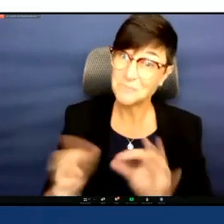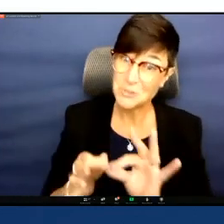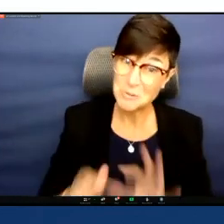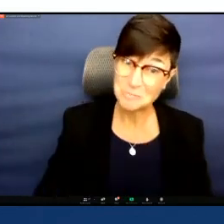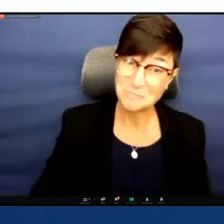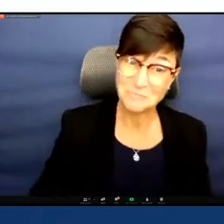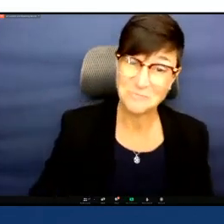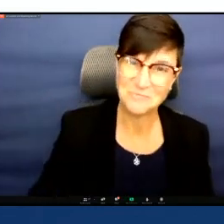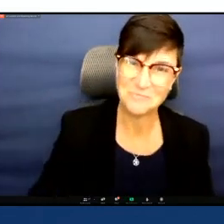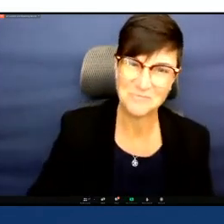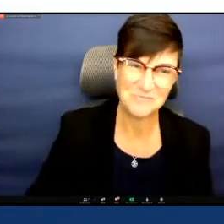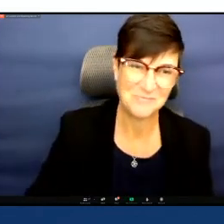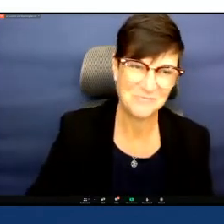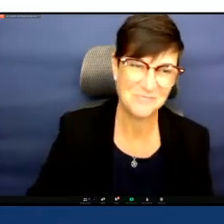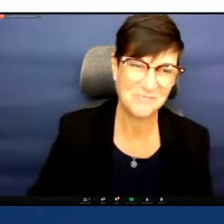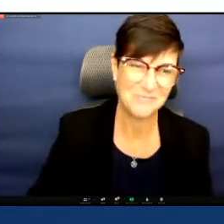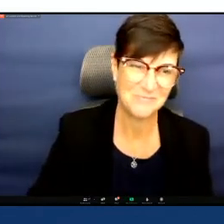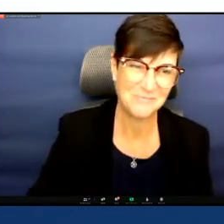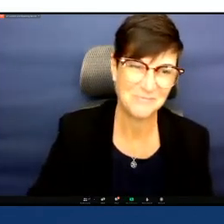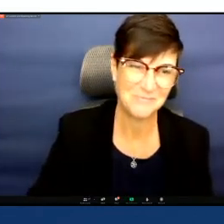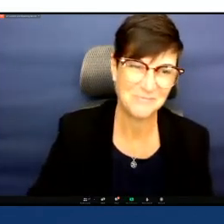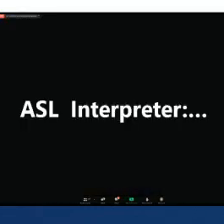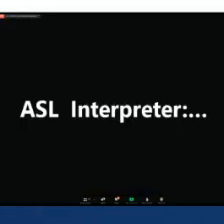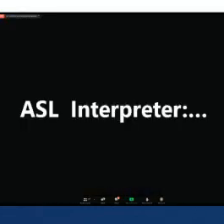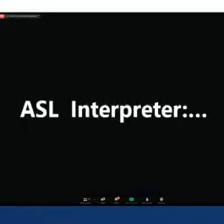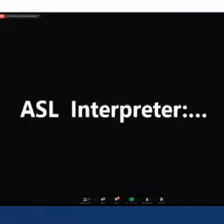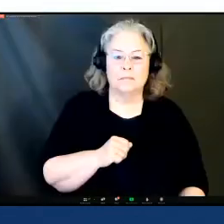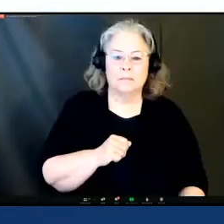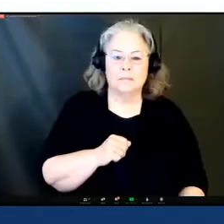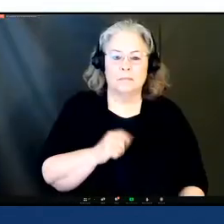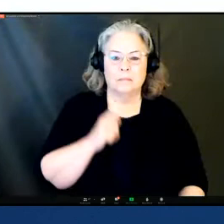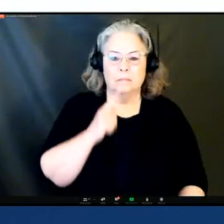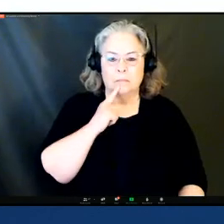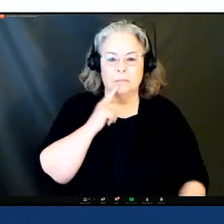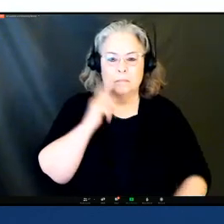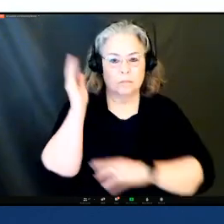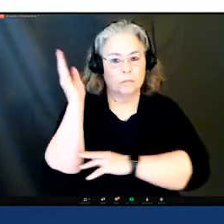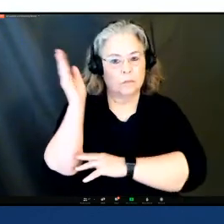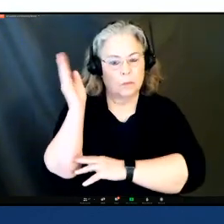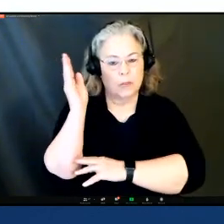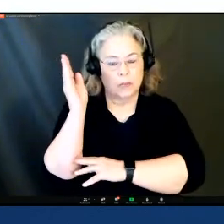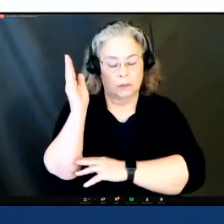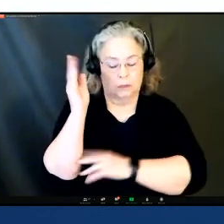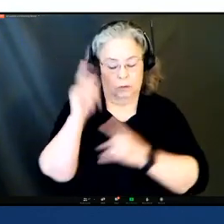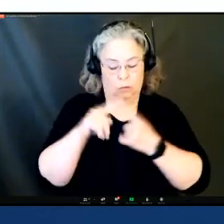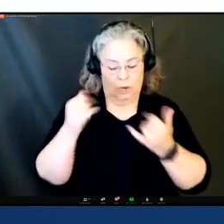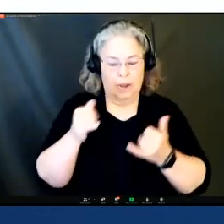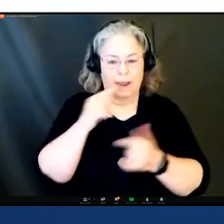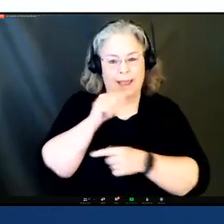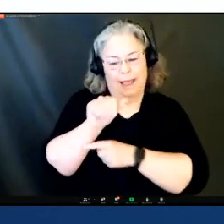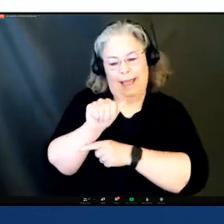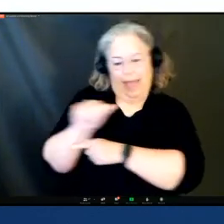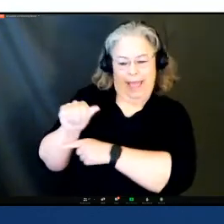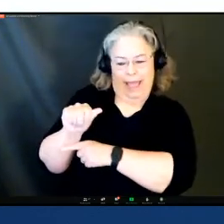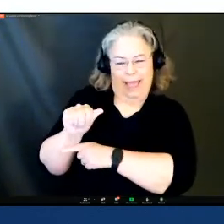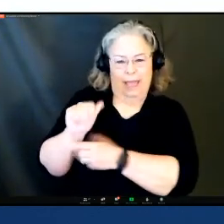So in the presentation, up until now, I've referred to a budget, but it's important to understand that the budget